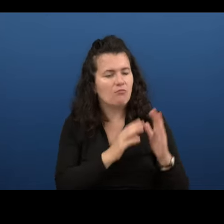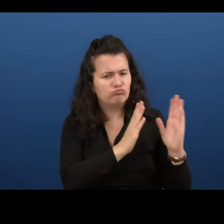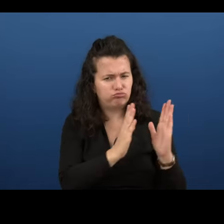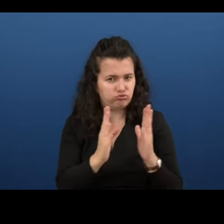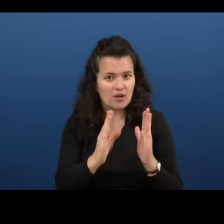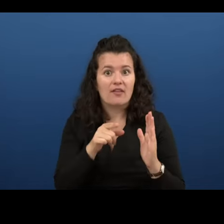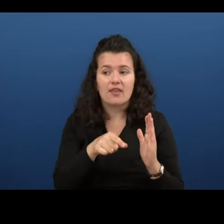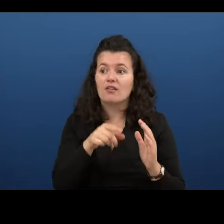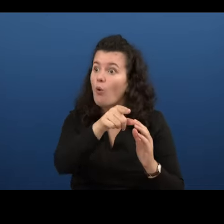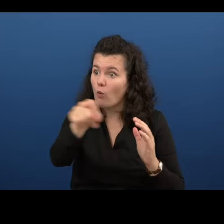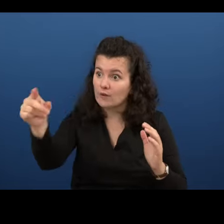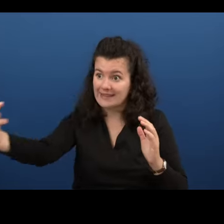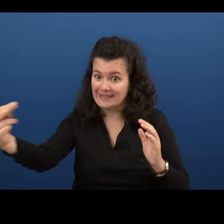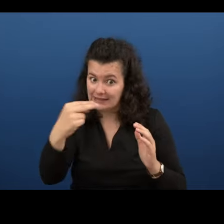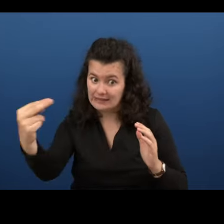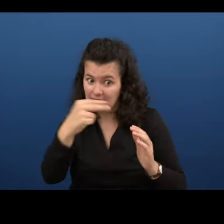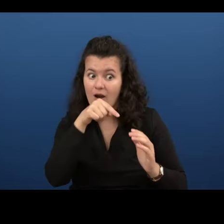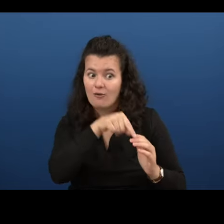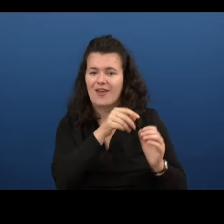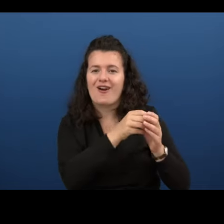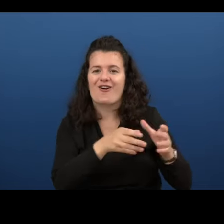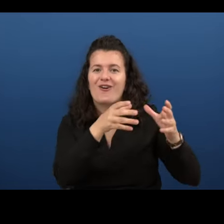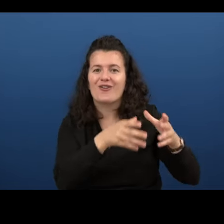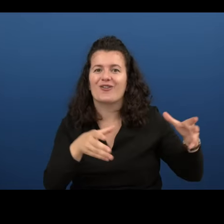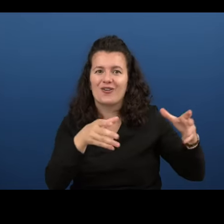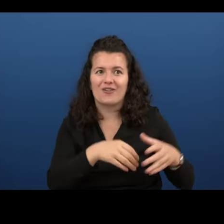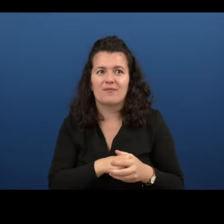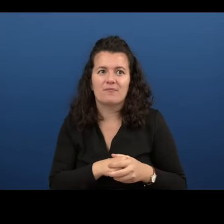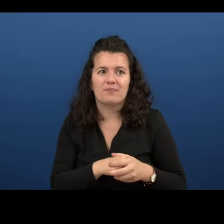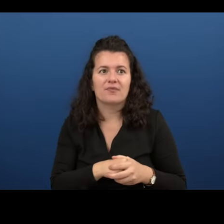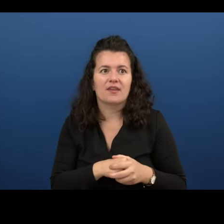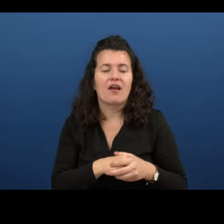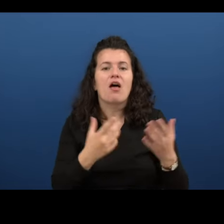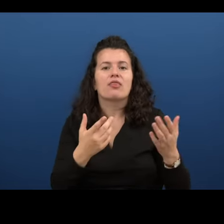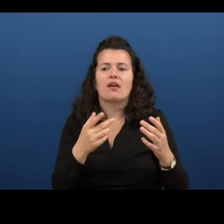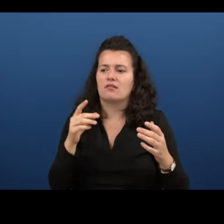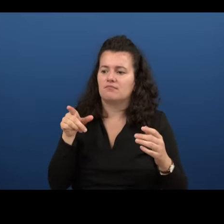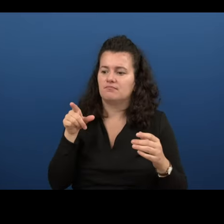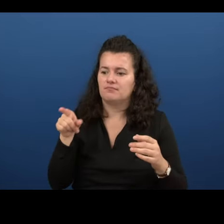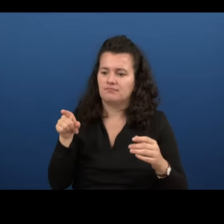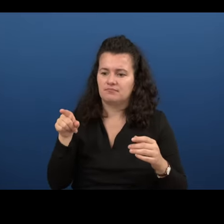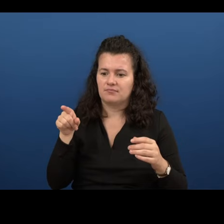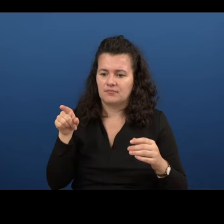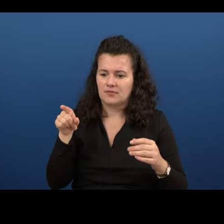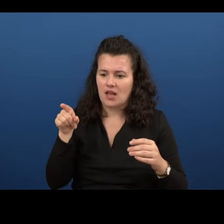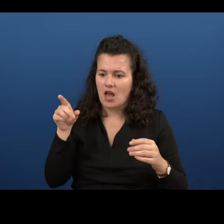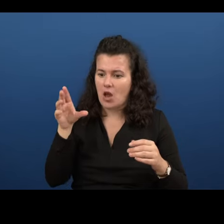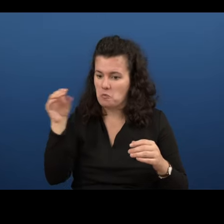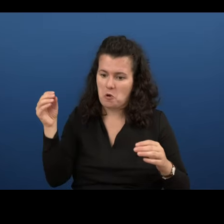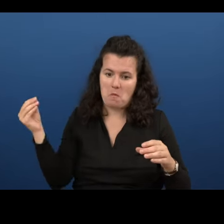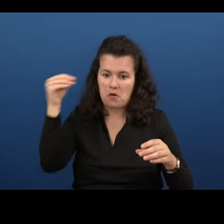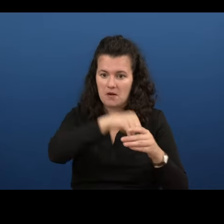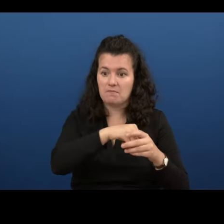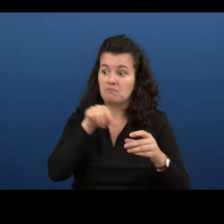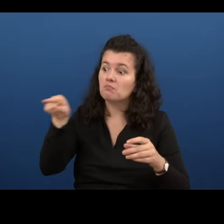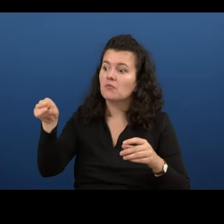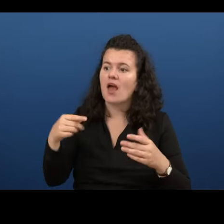12:05:55 We have an employer, Santa teta bank that's committed to about $900,000 to drive